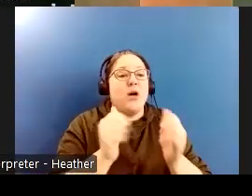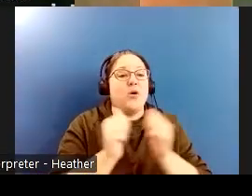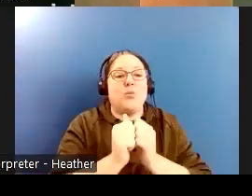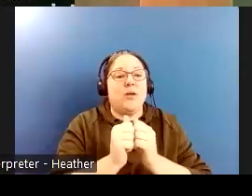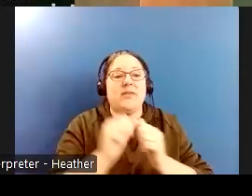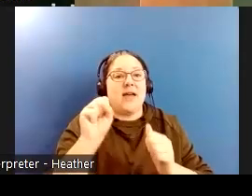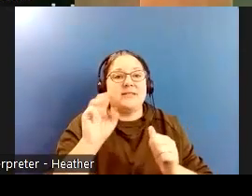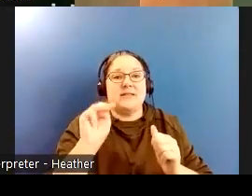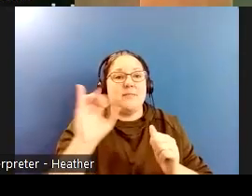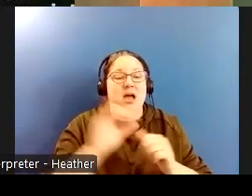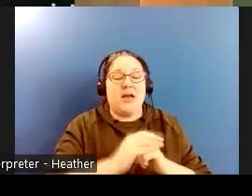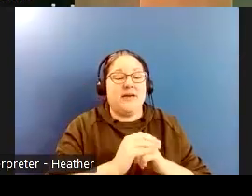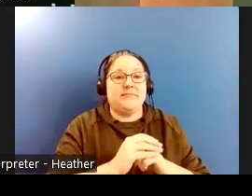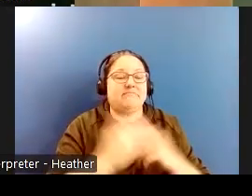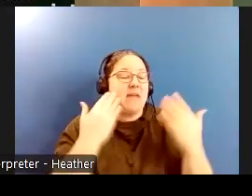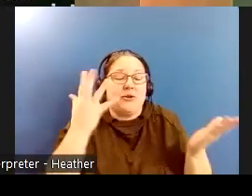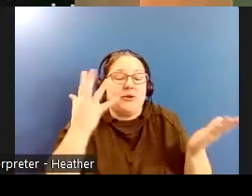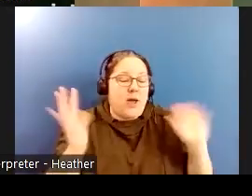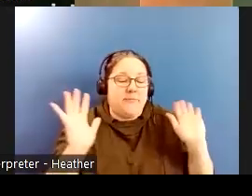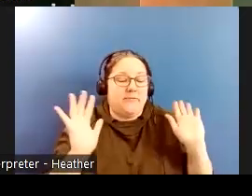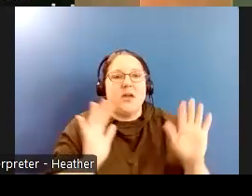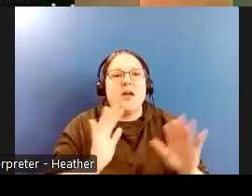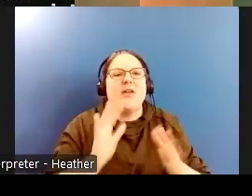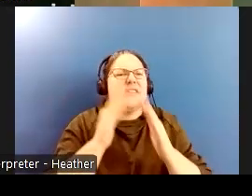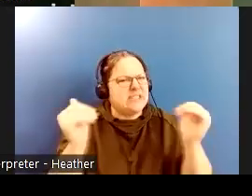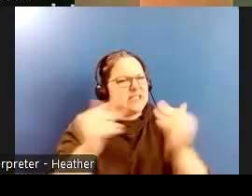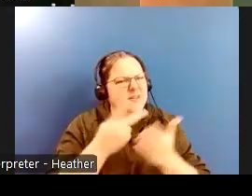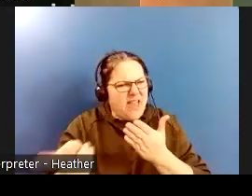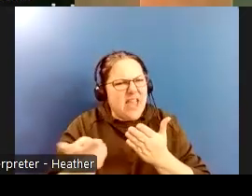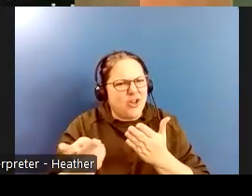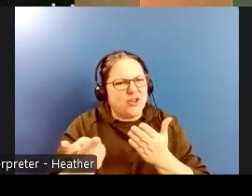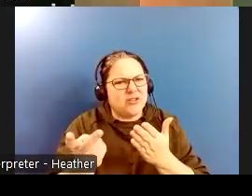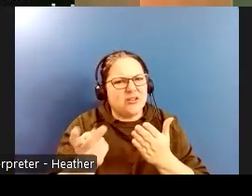don't know why, but you know, clearly the system is failing them. Um, and it's a travesty because